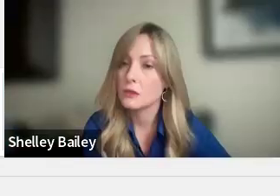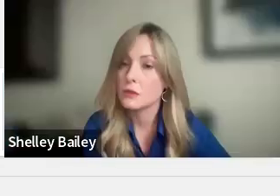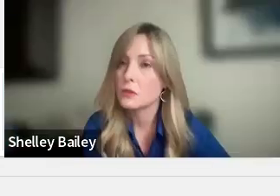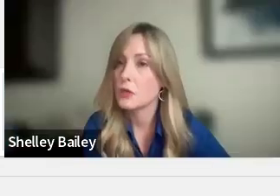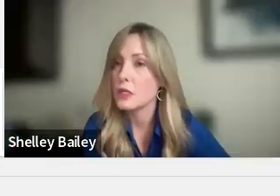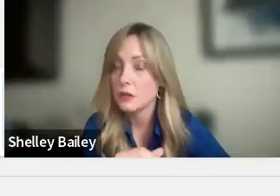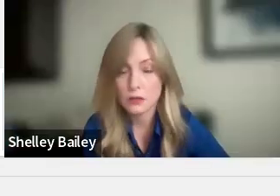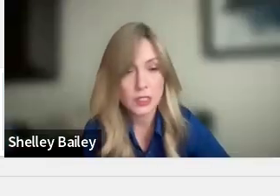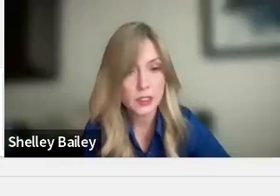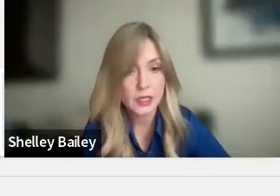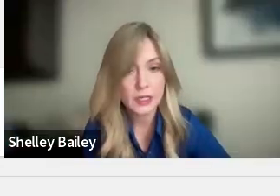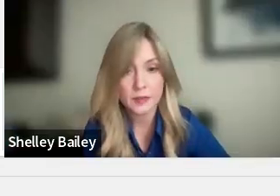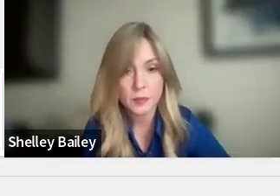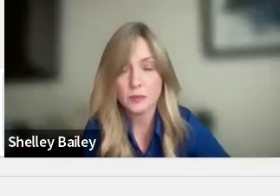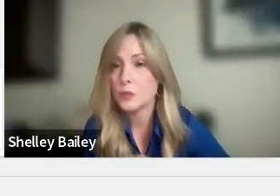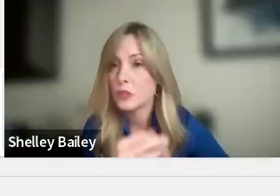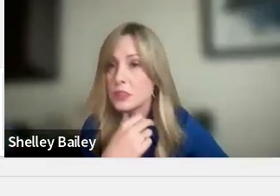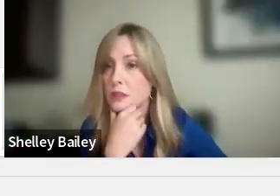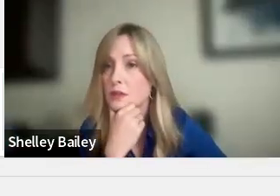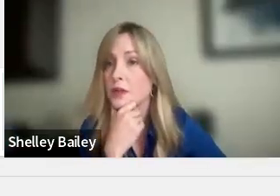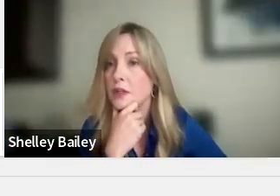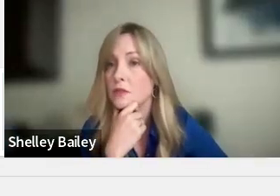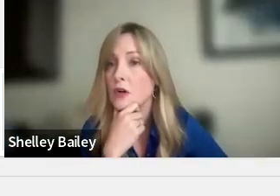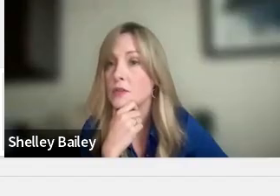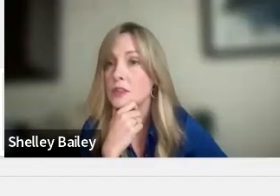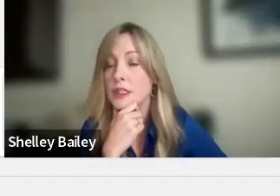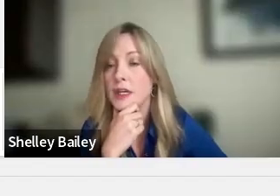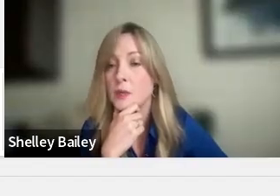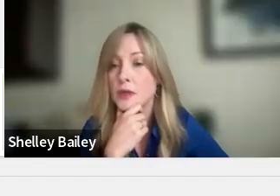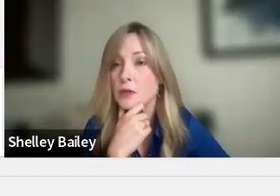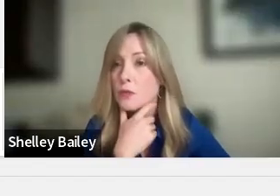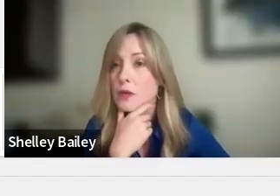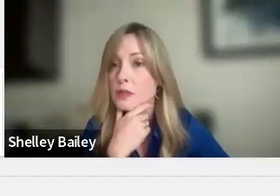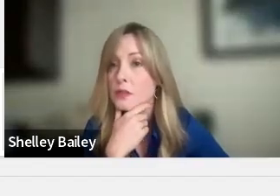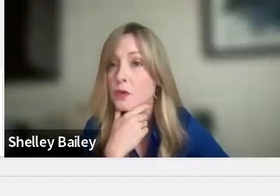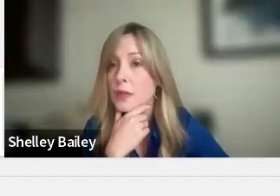Uh Courtnee, I'll lean into that. I've been personally very involved in helping with the